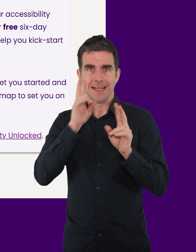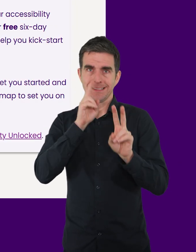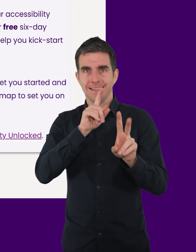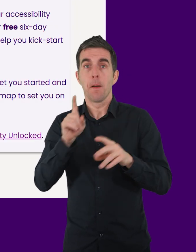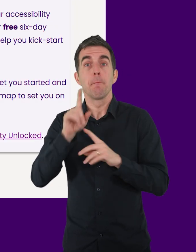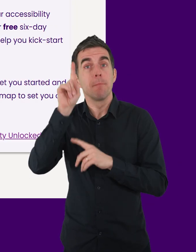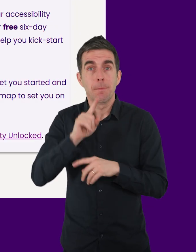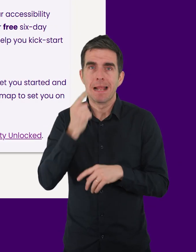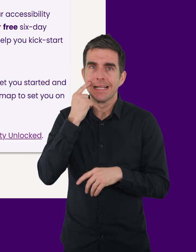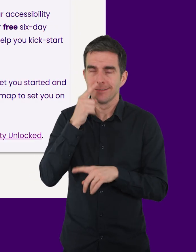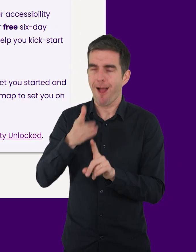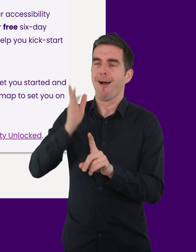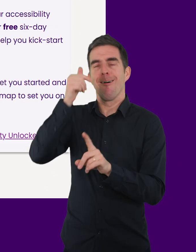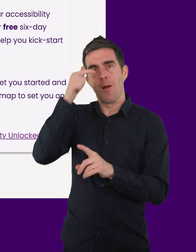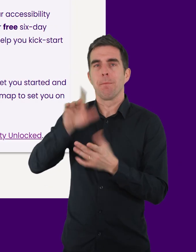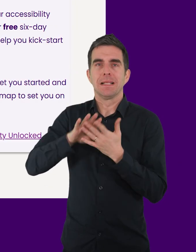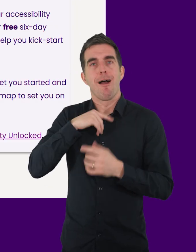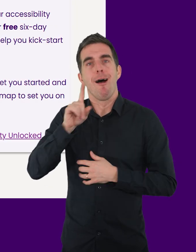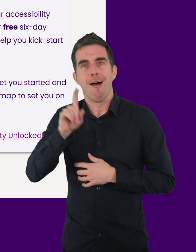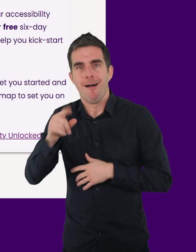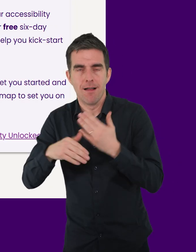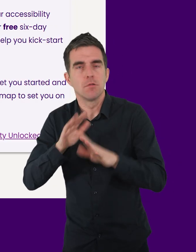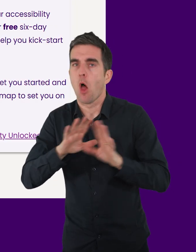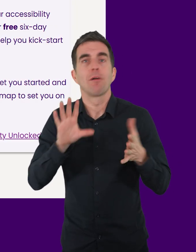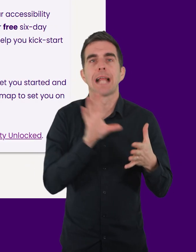so people can easily identify them as a button and not a link.